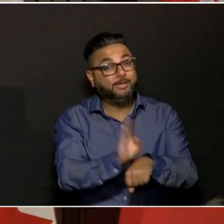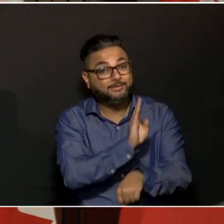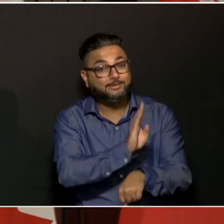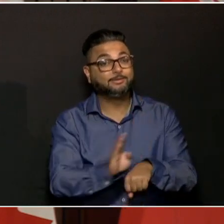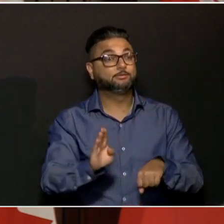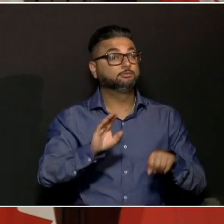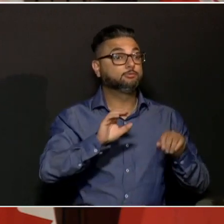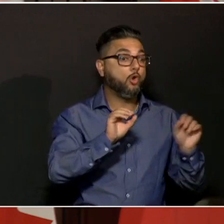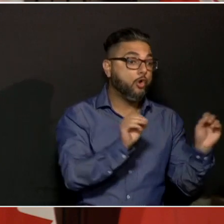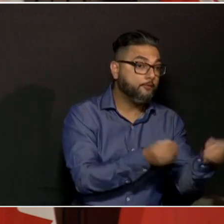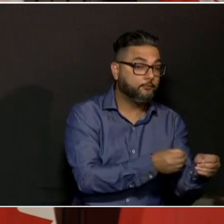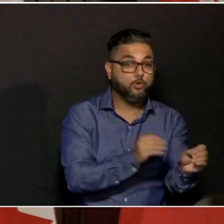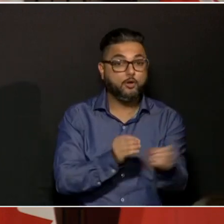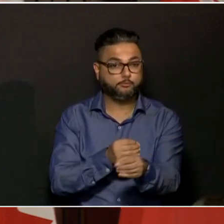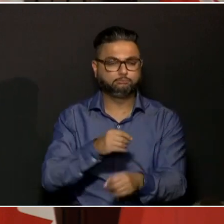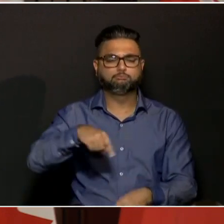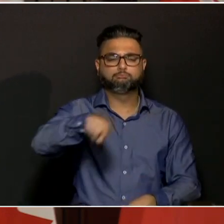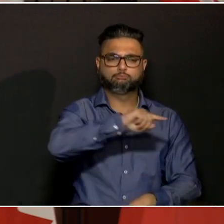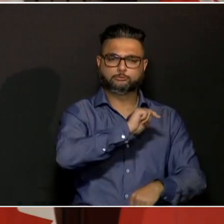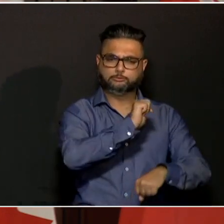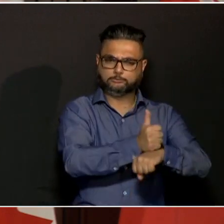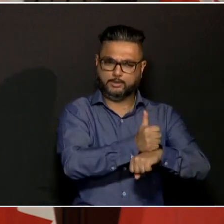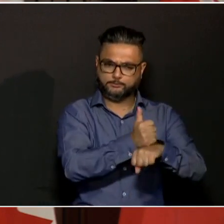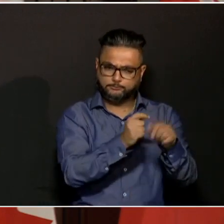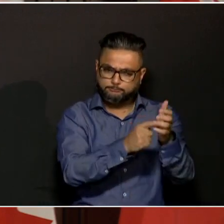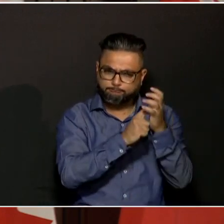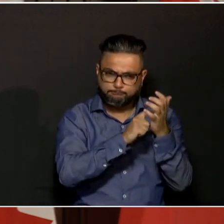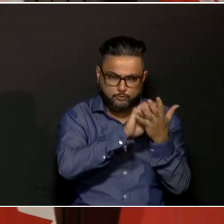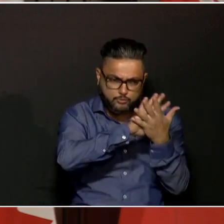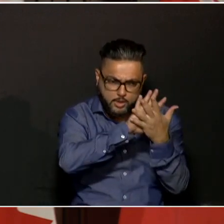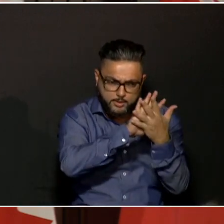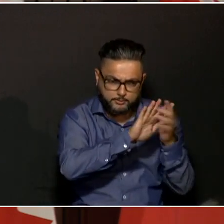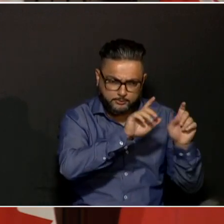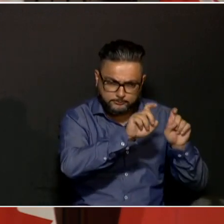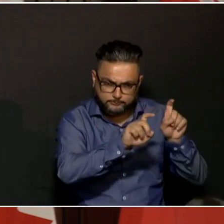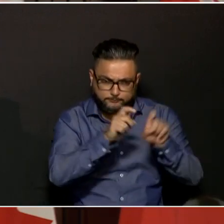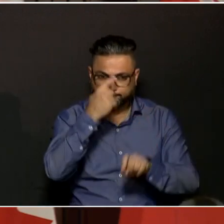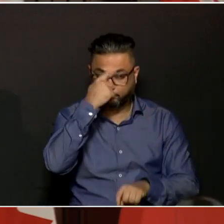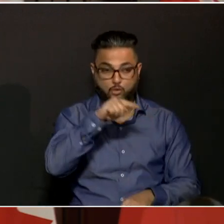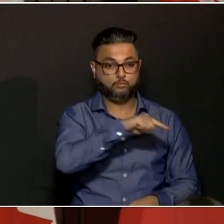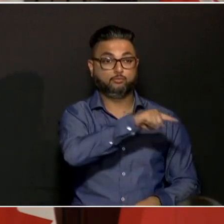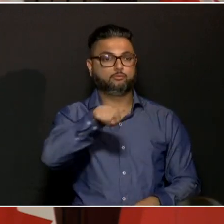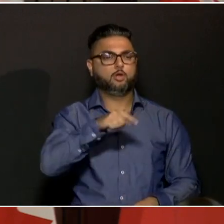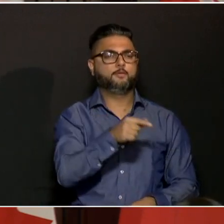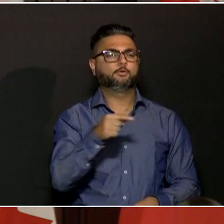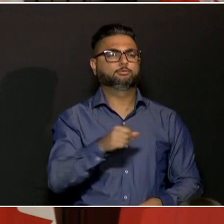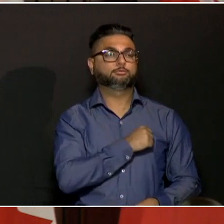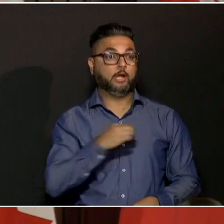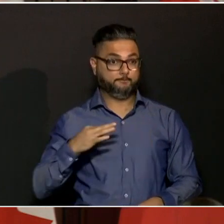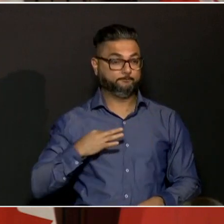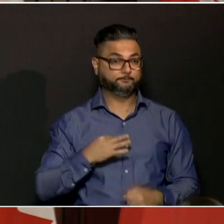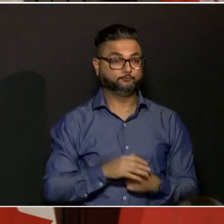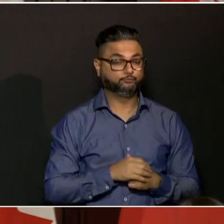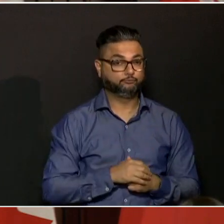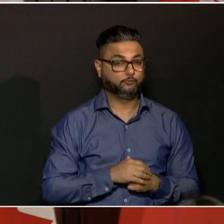will be required to implement screening procedures for their workers and tomorrow going forward